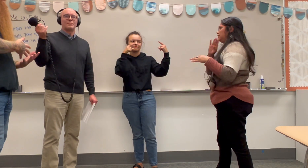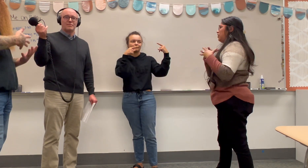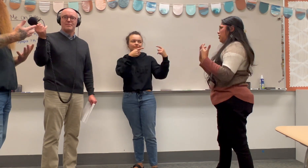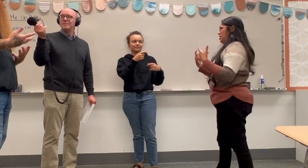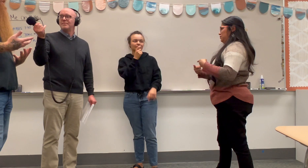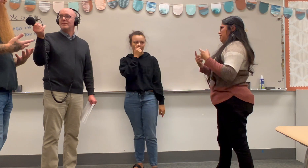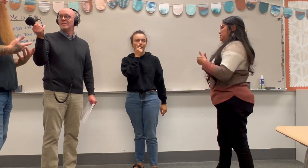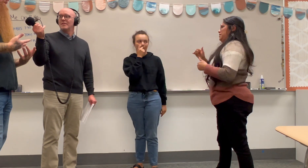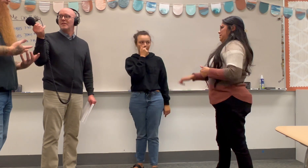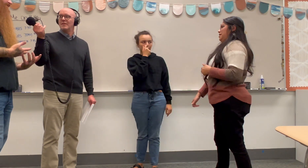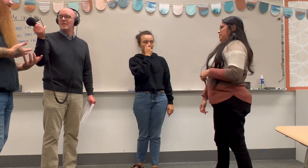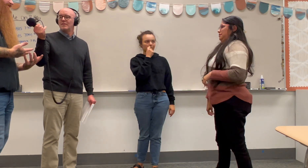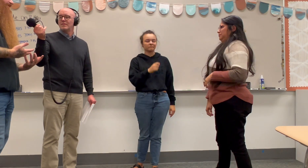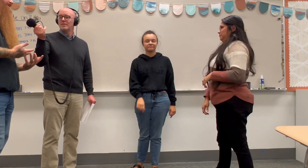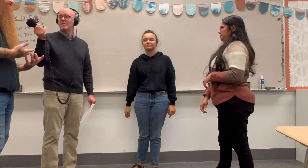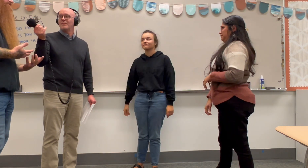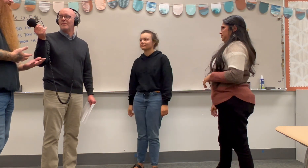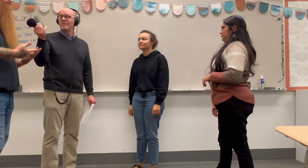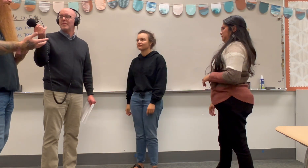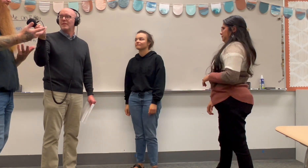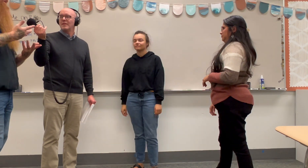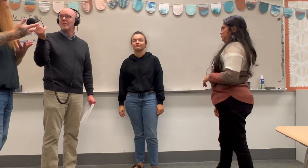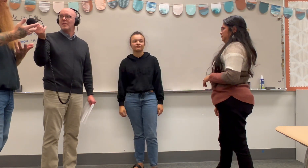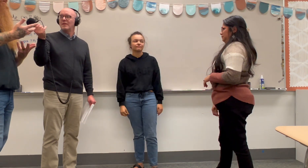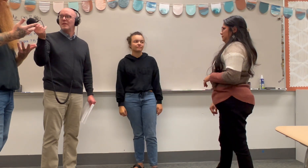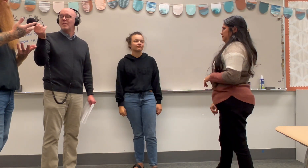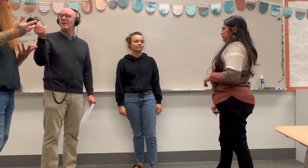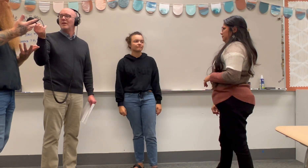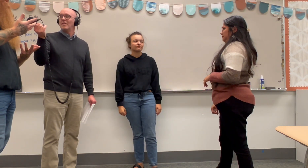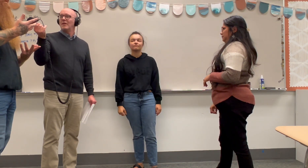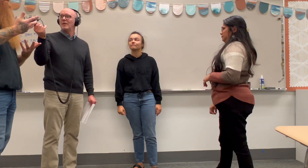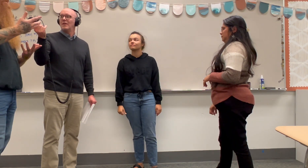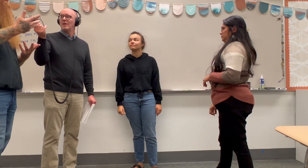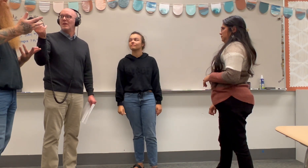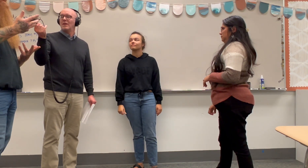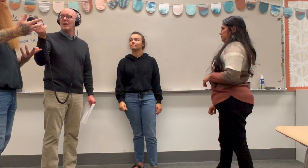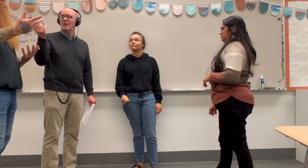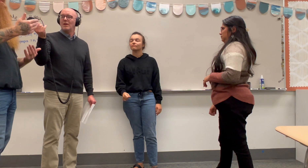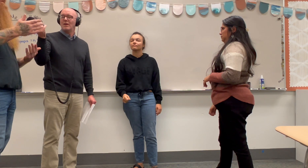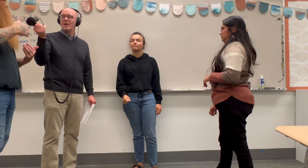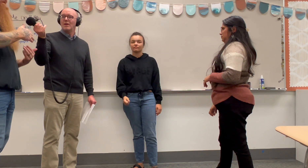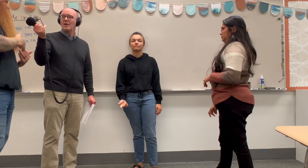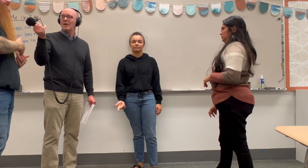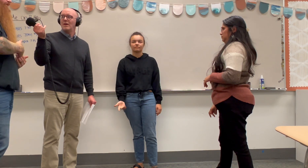completely because there's a lot of frustration with that there's a lot of frustration in the community of those who are interpreters that don't understand the clients that they're